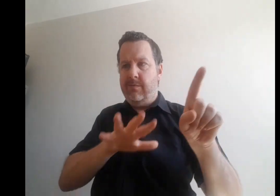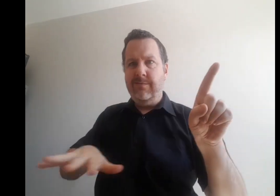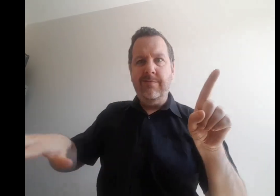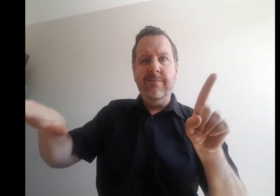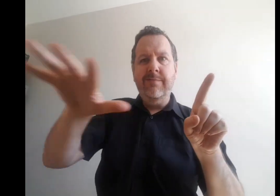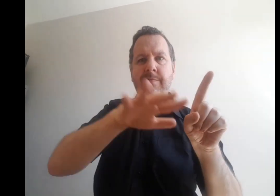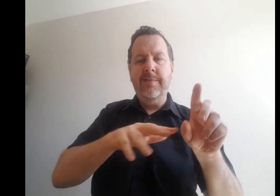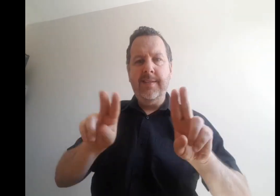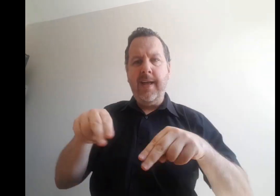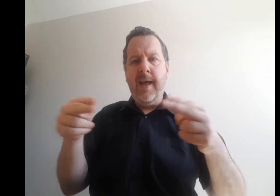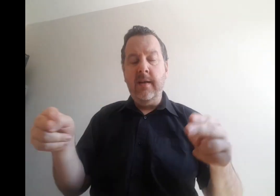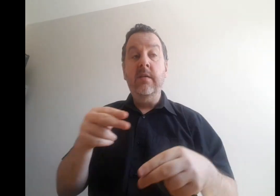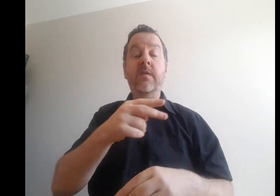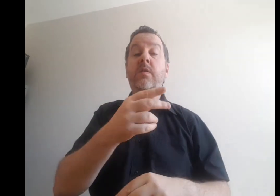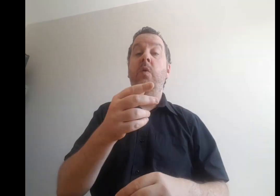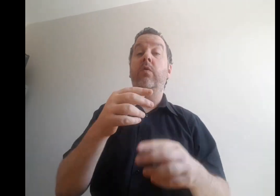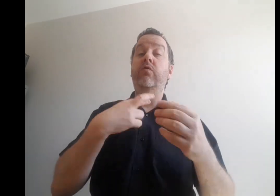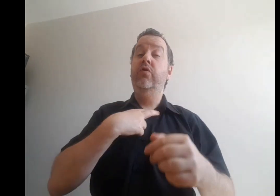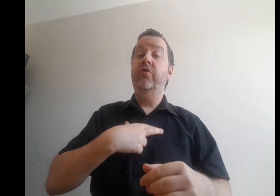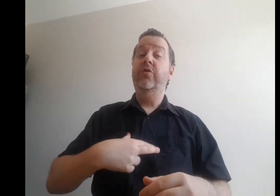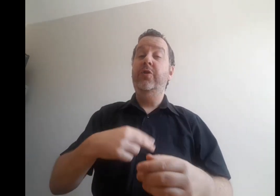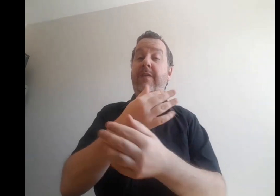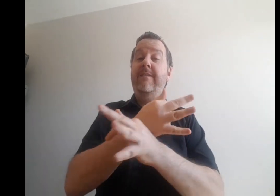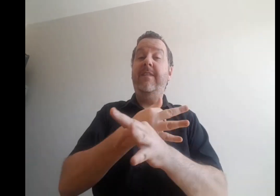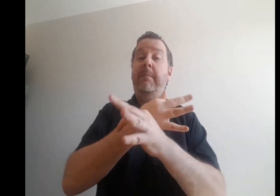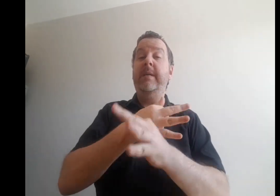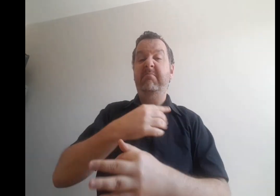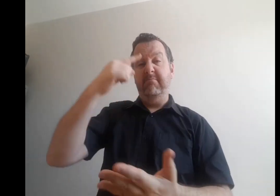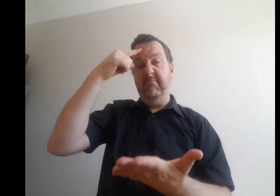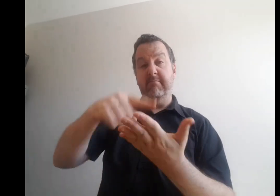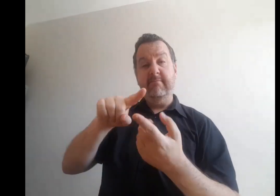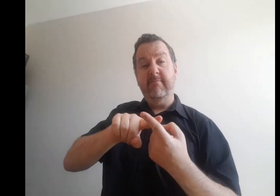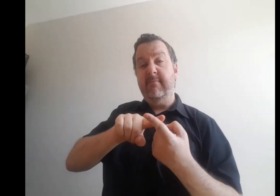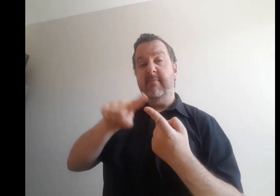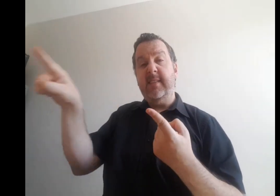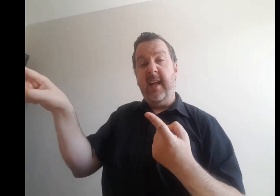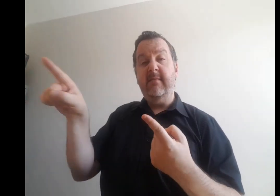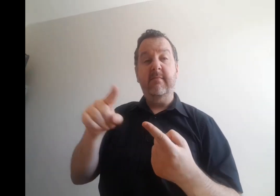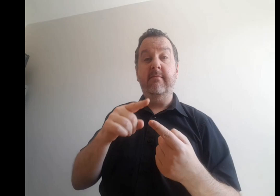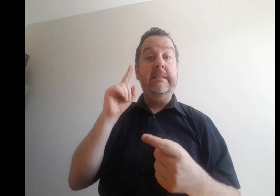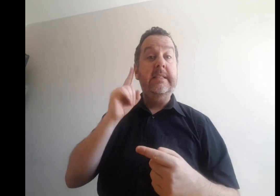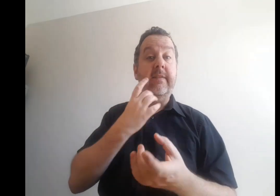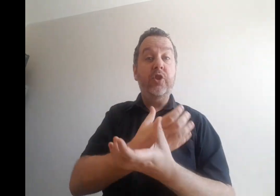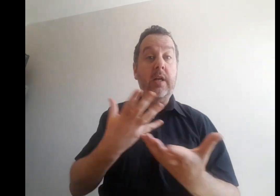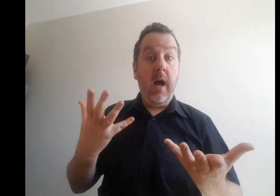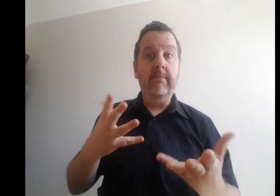Quite often the nobility would send their children to be educated in Britain.